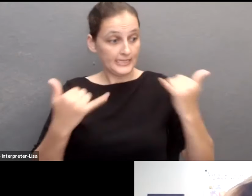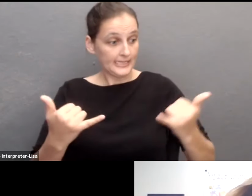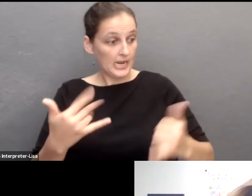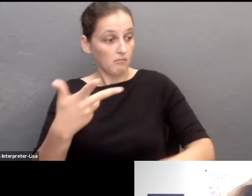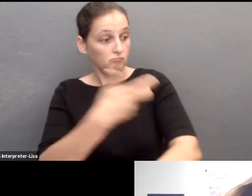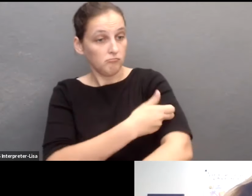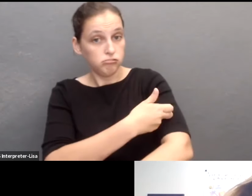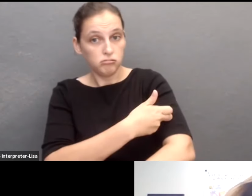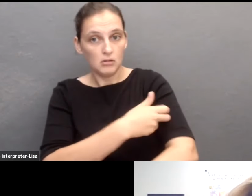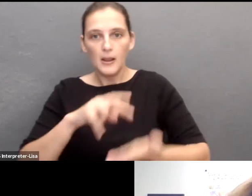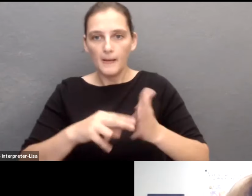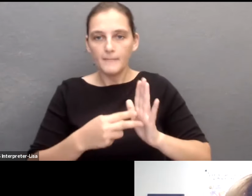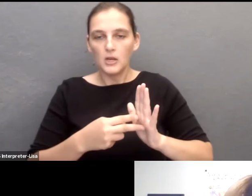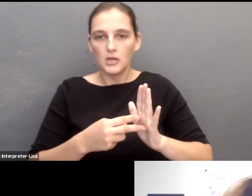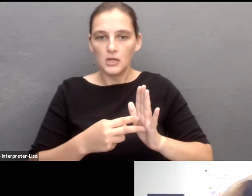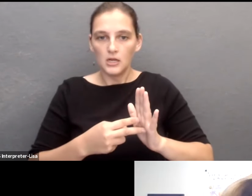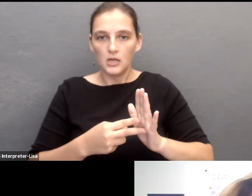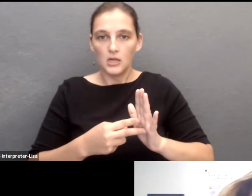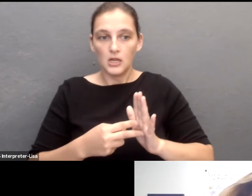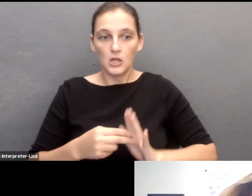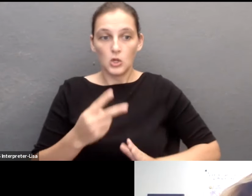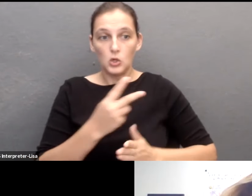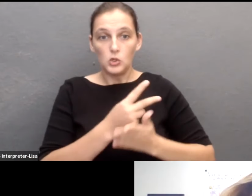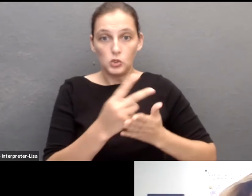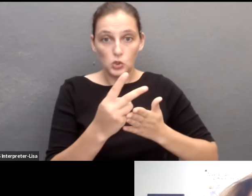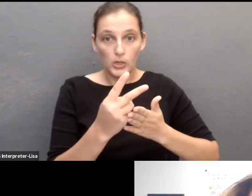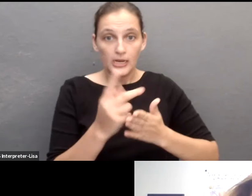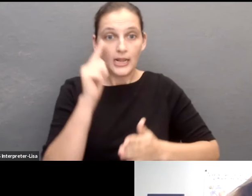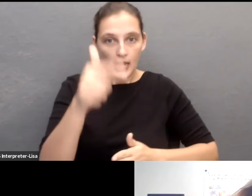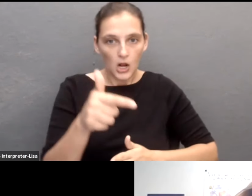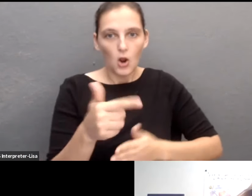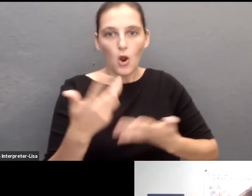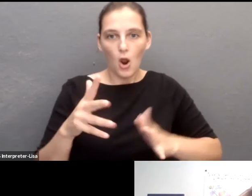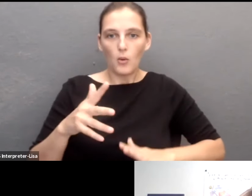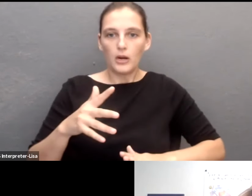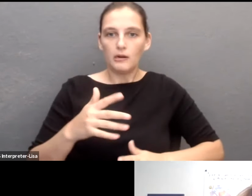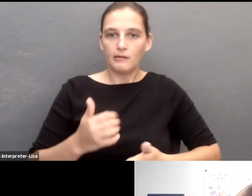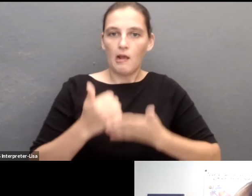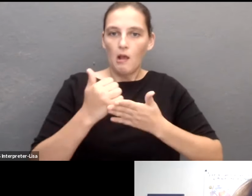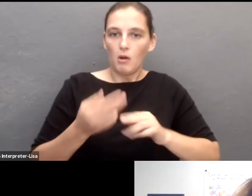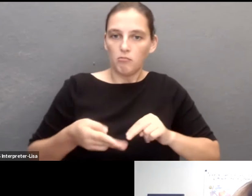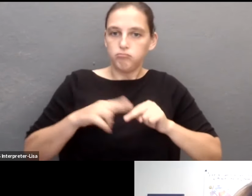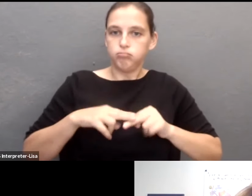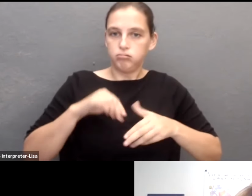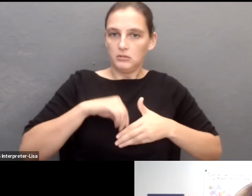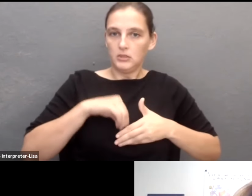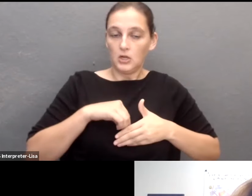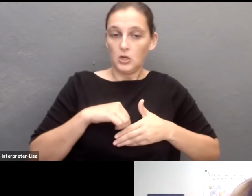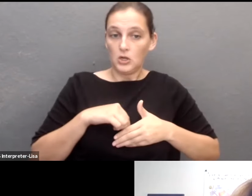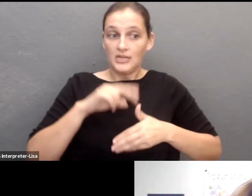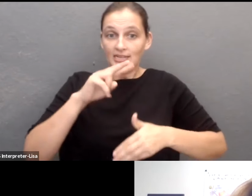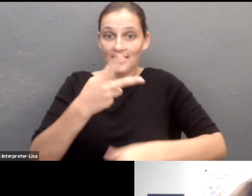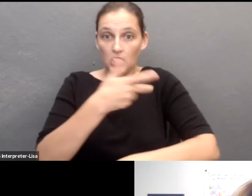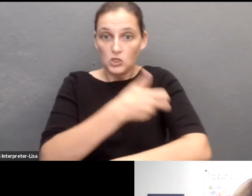the benefits of that vaccine two weeks after your first shot. And then, when you get your second shot, the two weeks after that is when when you're really